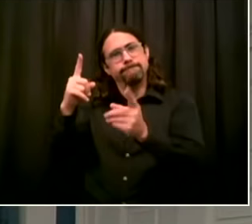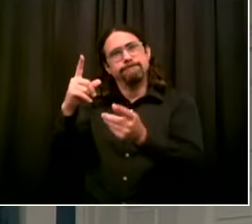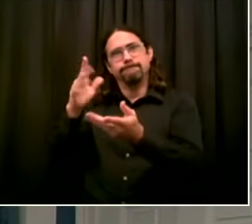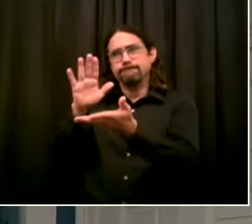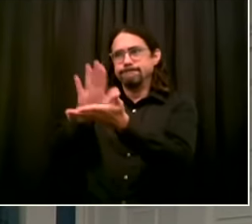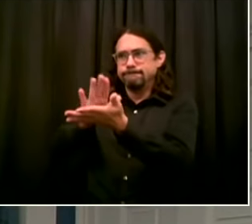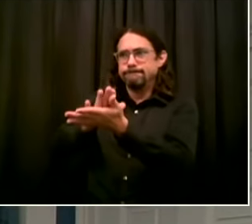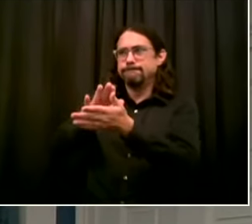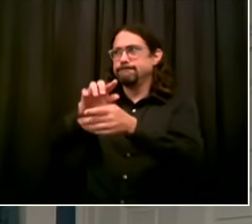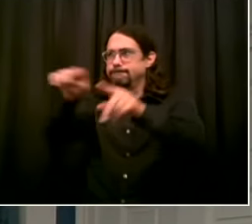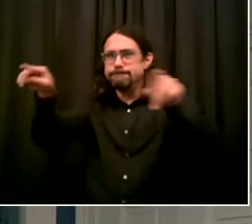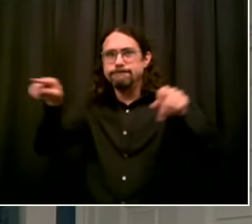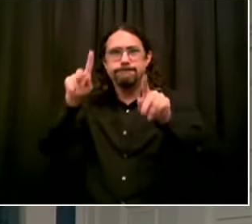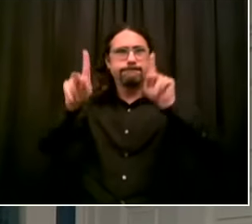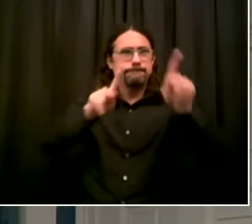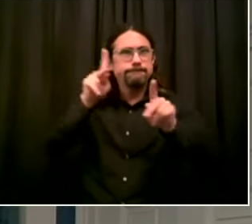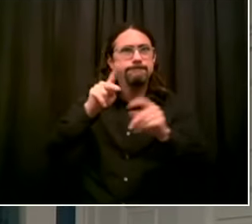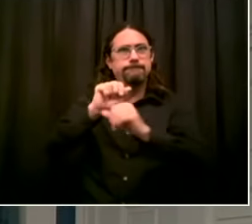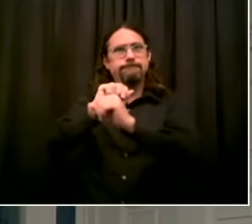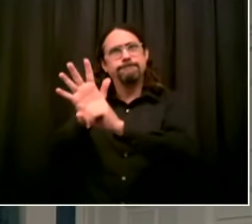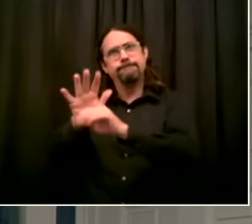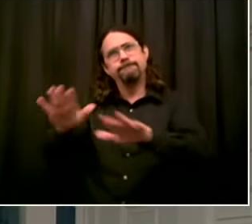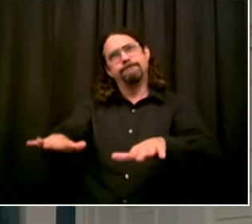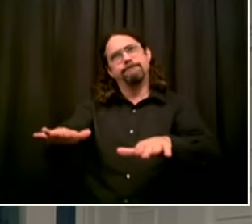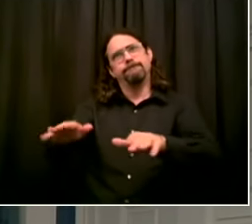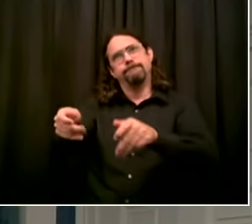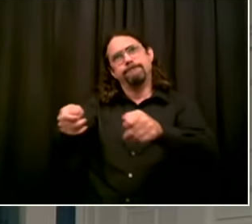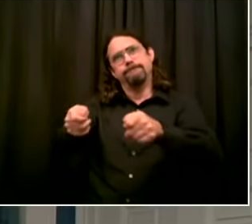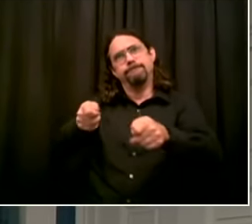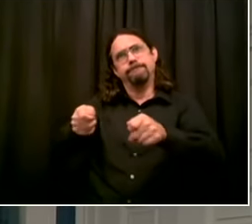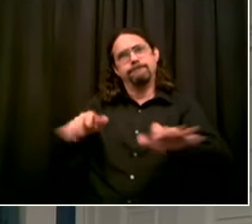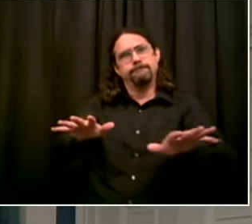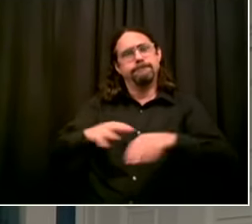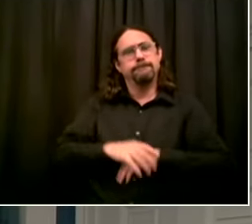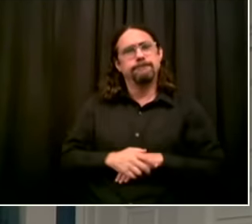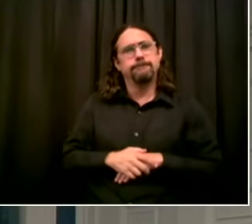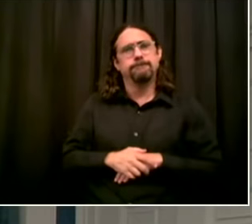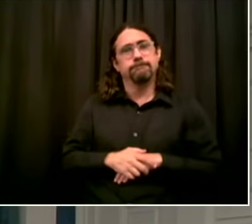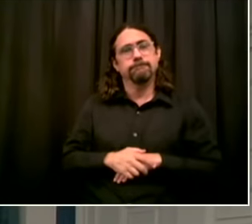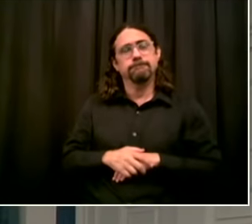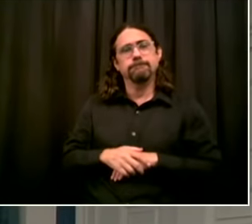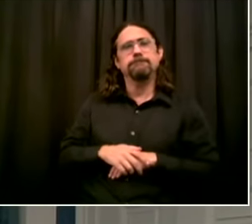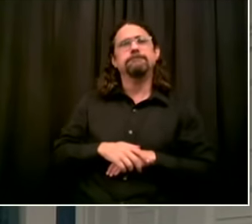TRYING TO PUSH DOWN THE NUMBRES. IF WE DID ANY CLOSURES IT WOULD BE THEY